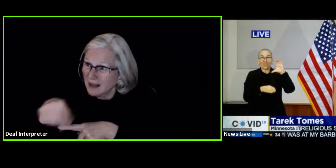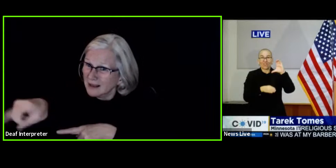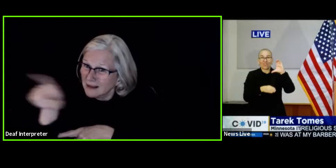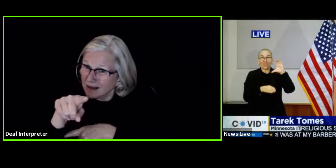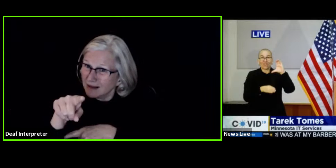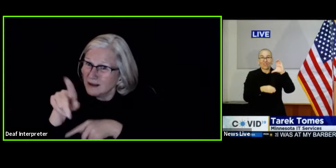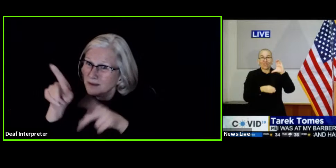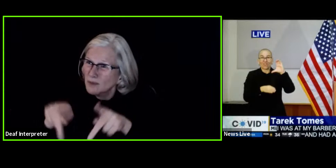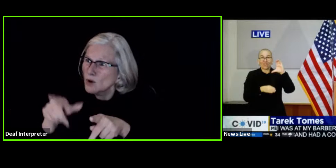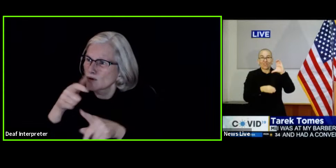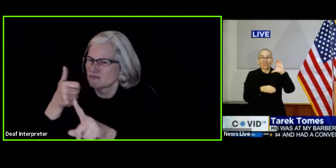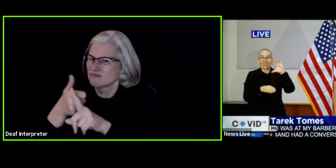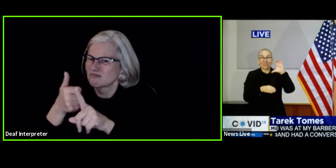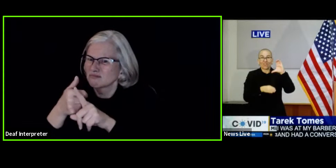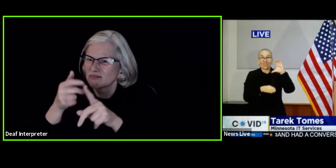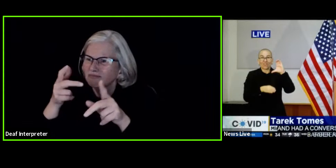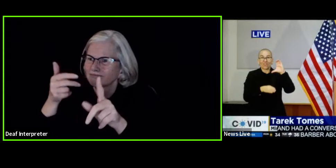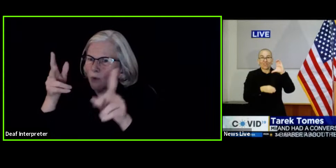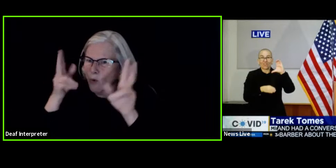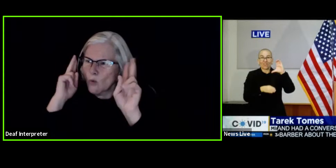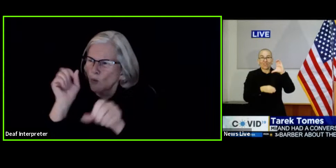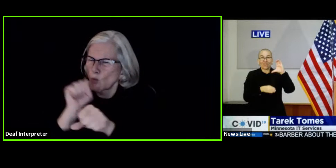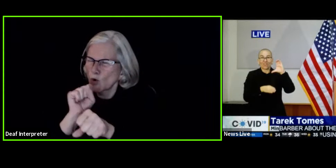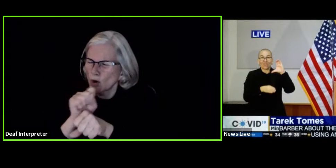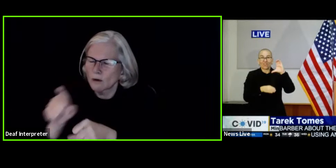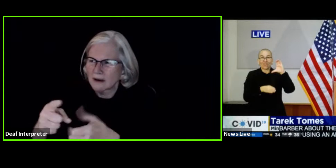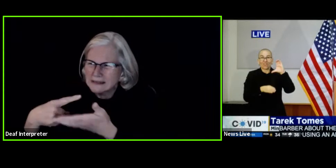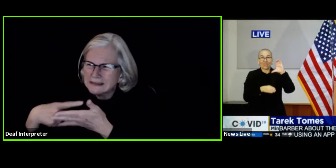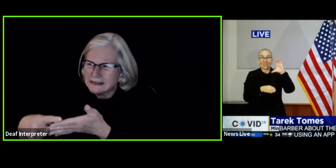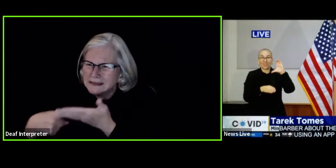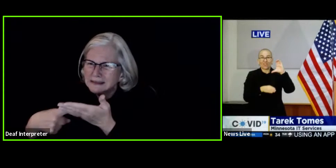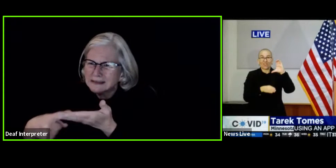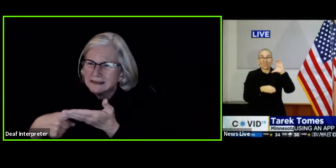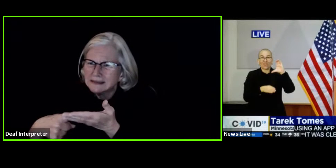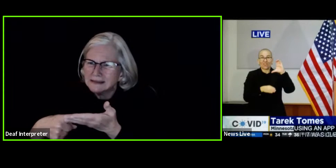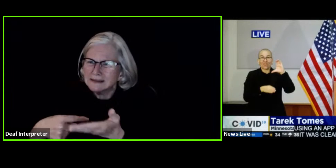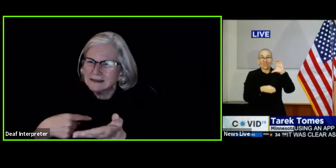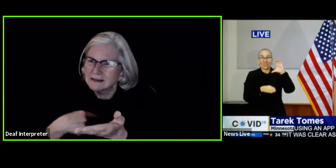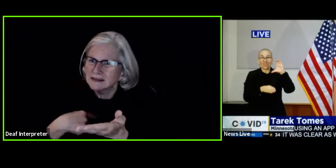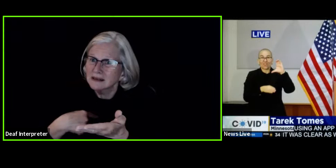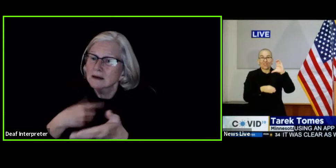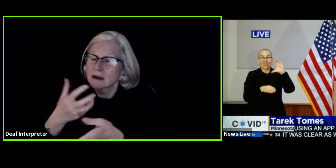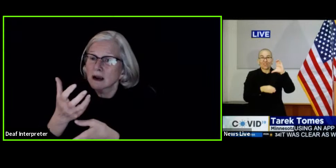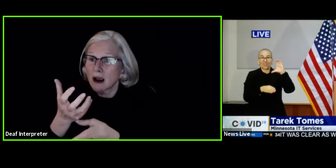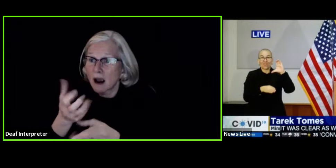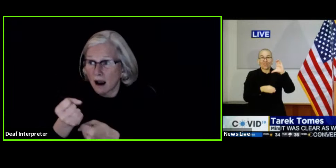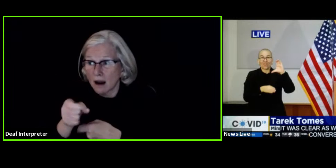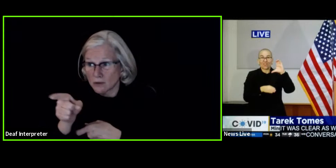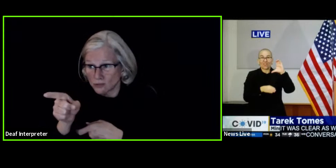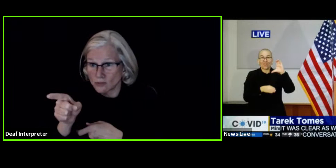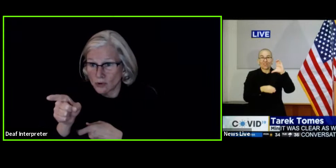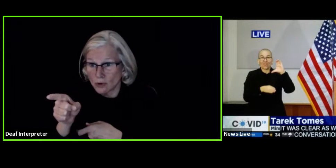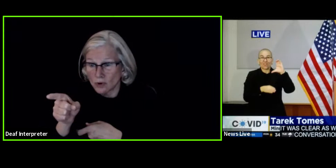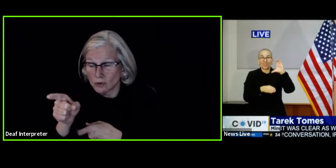POTENTIAL OF USING AN APP LIKE THIS. AND IT WAS REALLY CLEAR FA IF I CAN TRUST BY BARBER TO CUT MY HAIR, HE PROBABLY WOULD BE AN EXCELLENT FERN TO VET AND